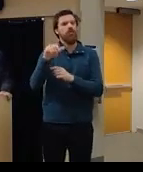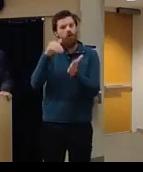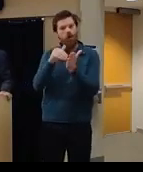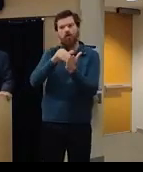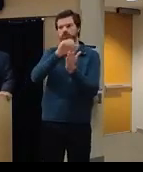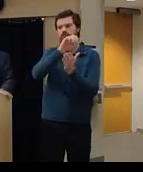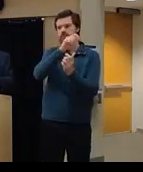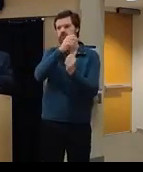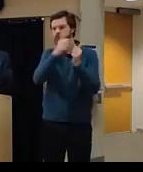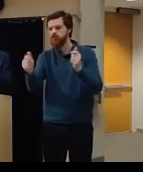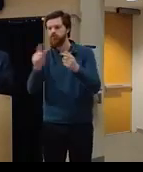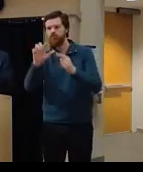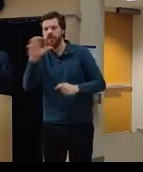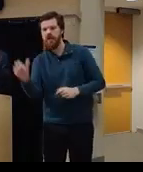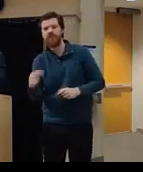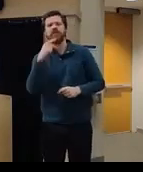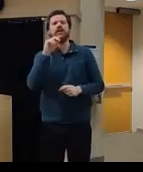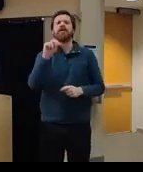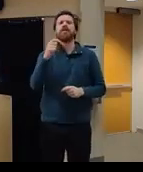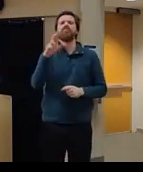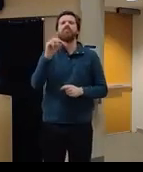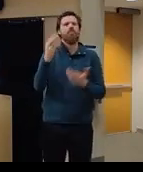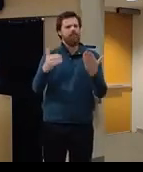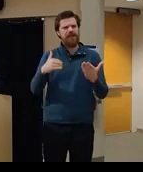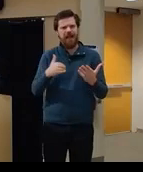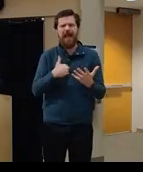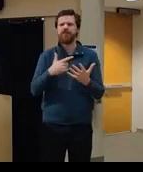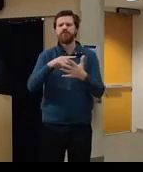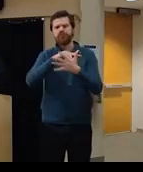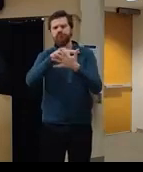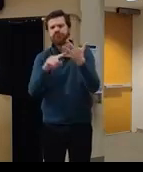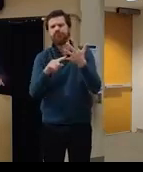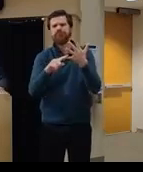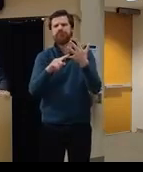K young said the Negro has probably a whole historical layer less of gray matter than the